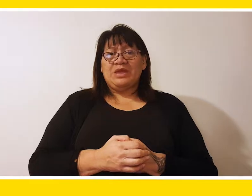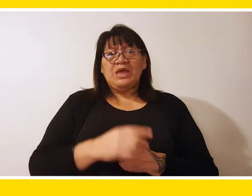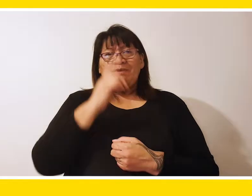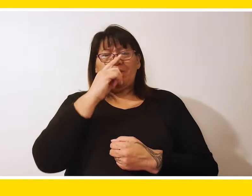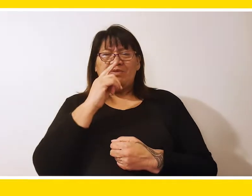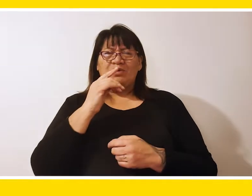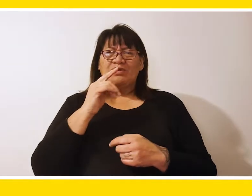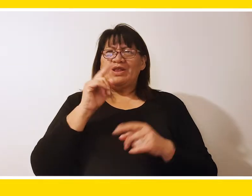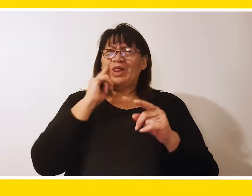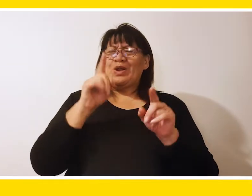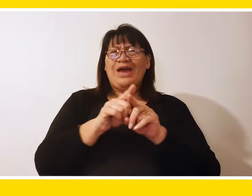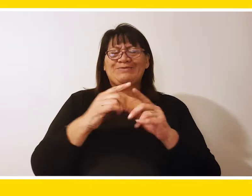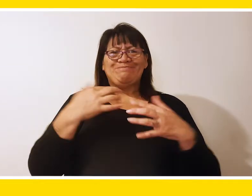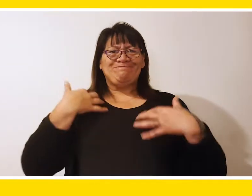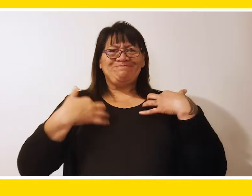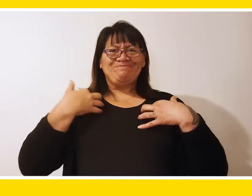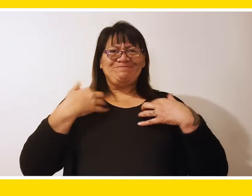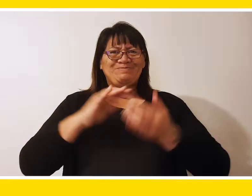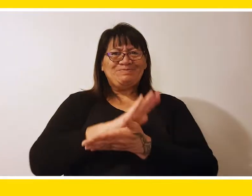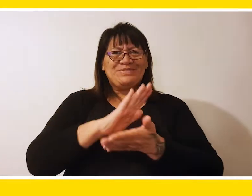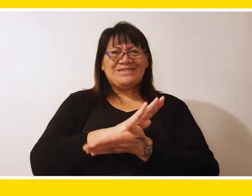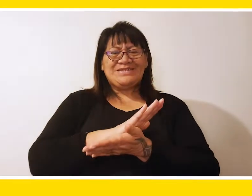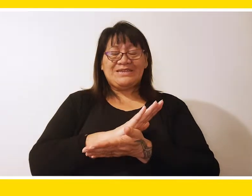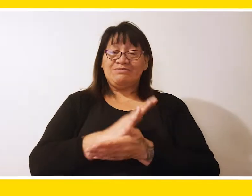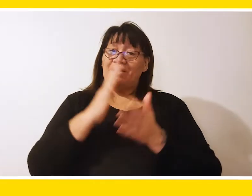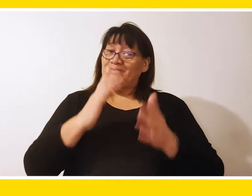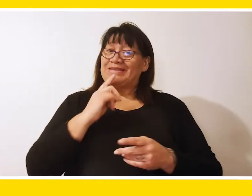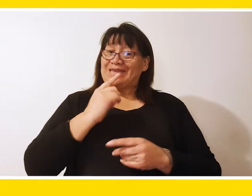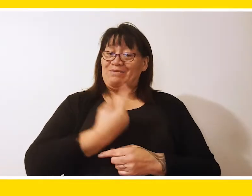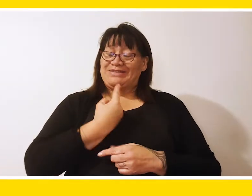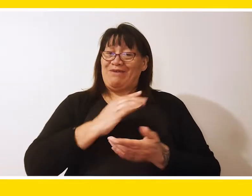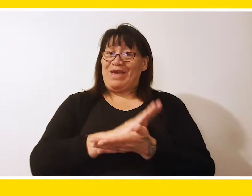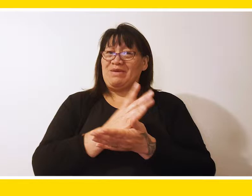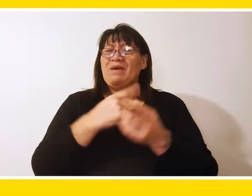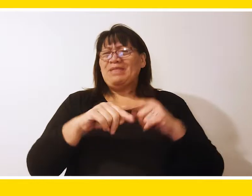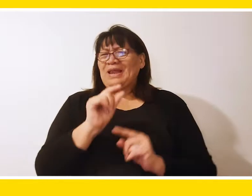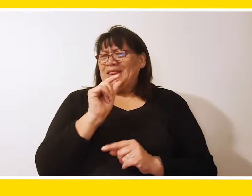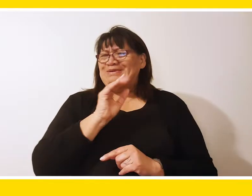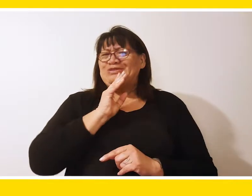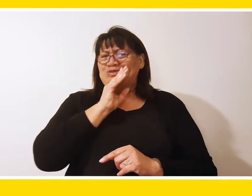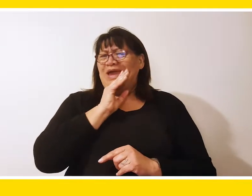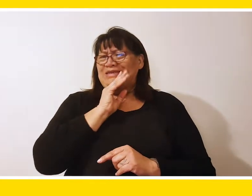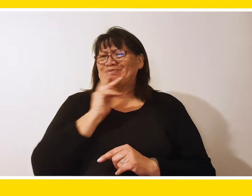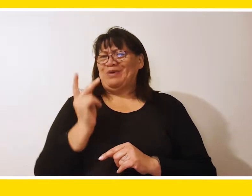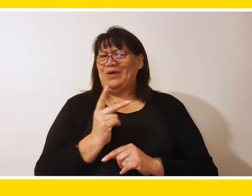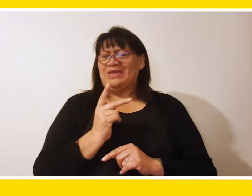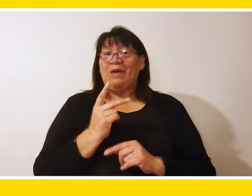People seem to be having a real spring in their step. I must say it felt pretty good, and a little bit strange at the same time,